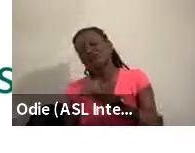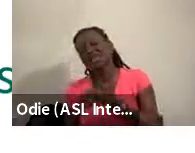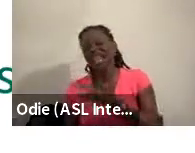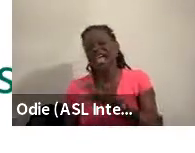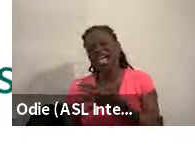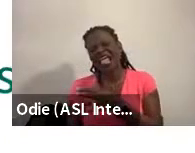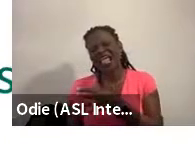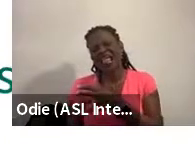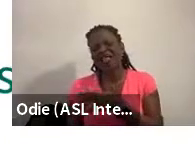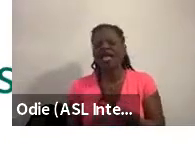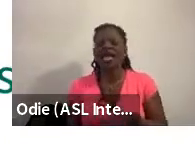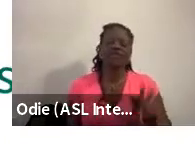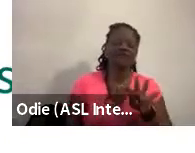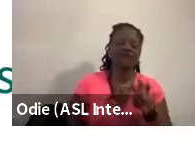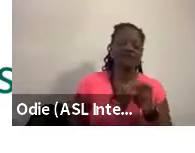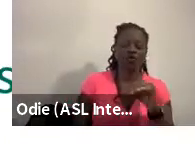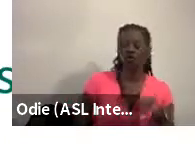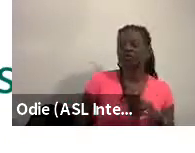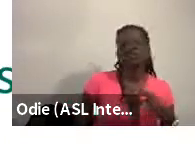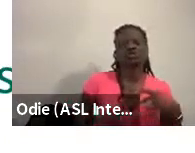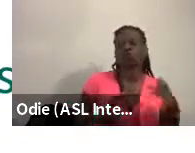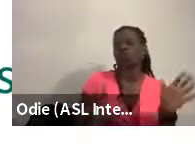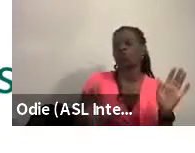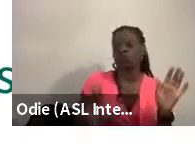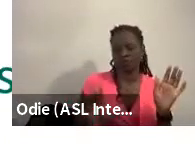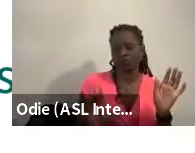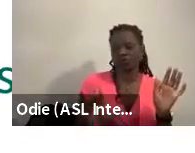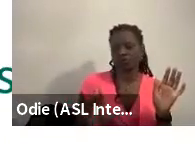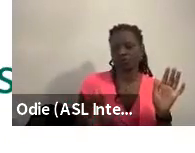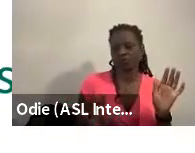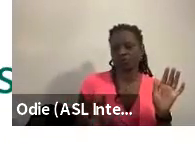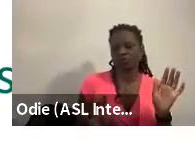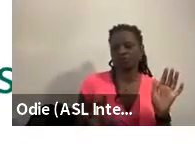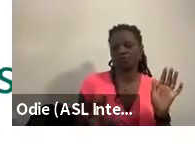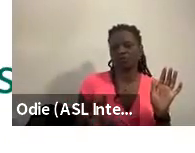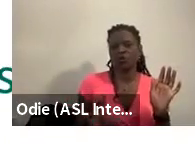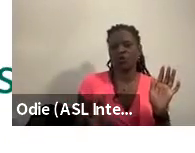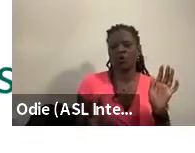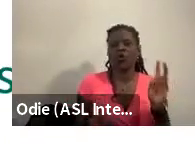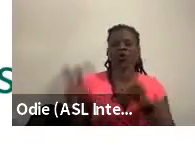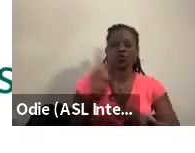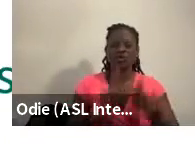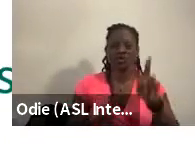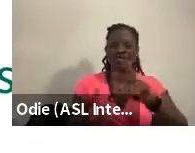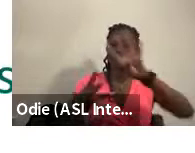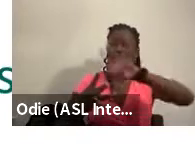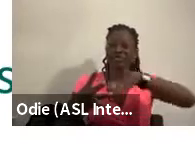decided, no, they will not get the vaccine. The demographics of those submitting responses so far.